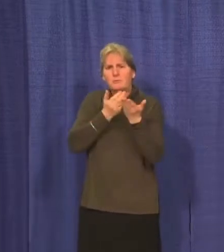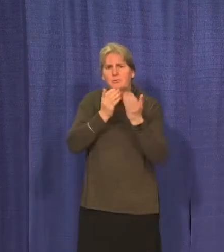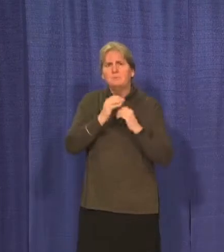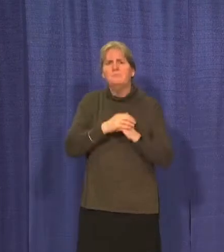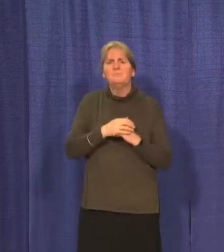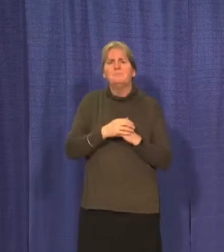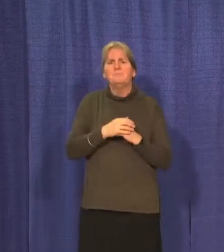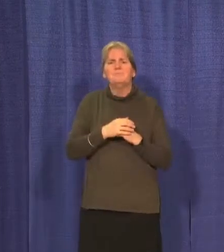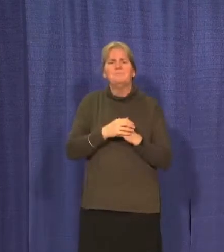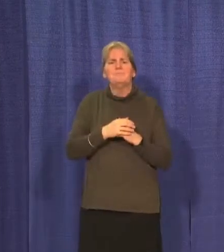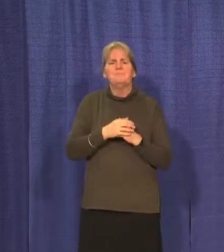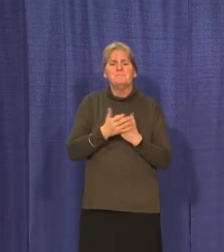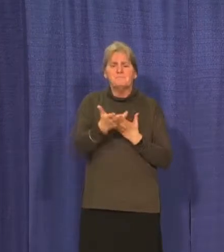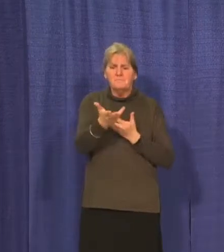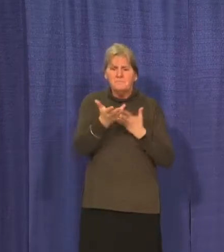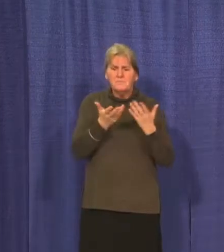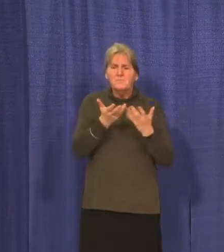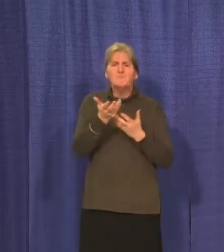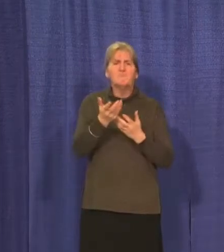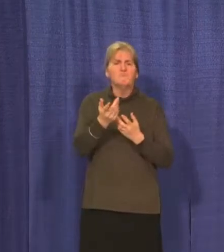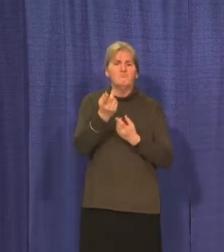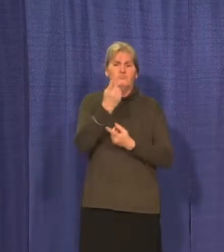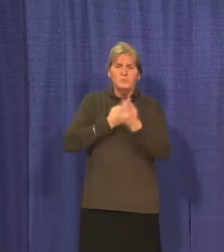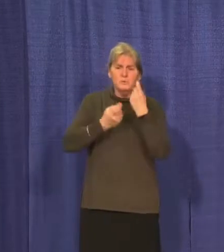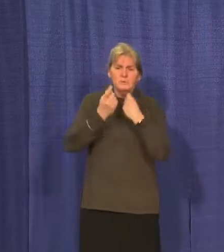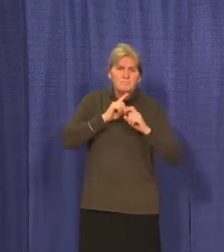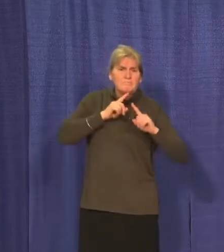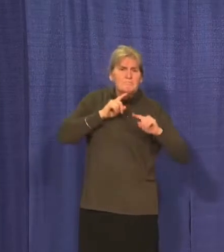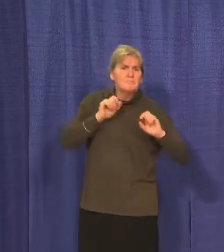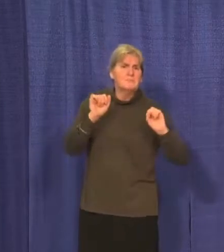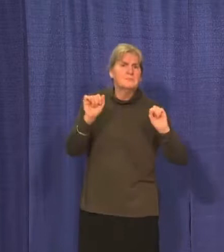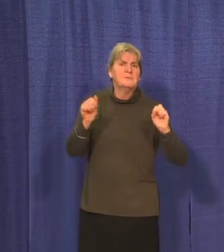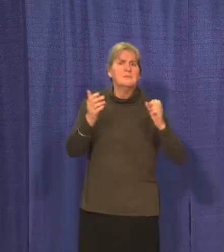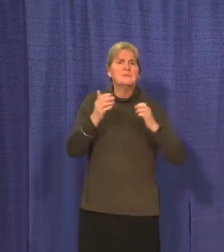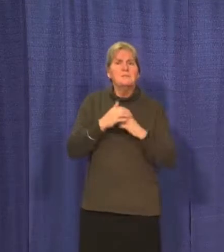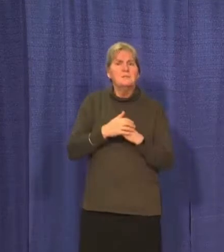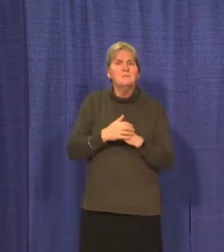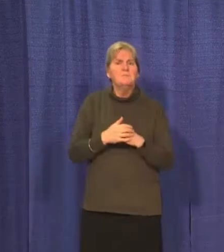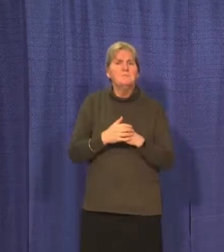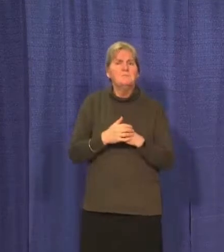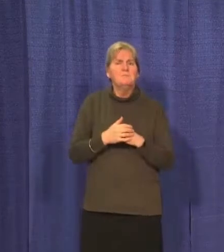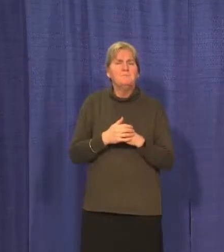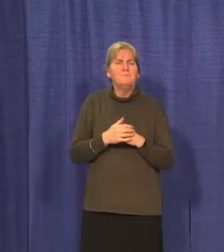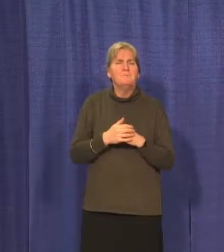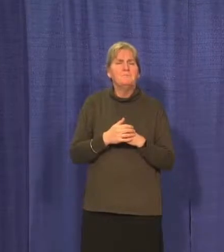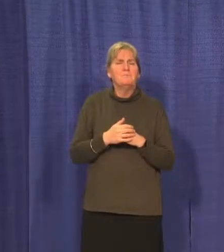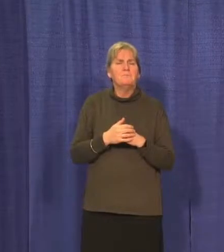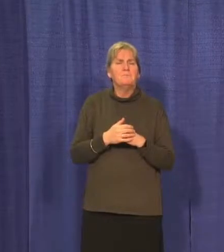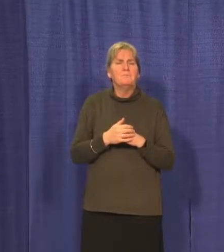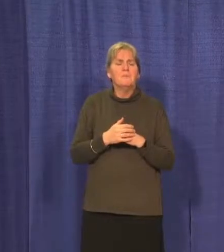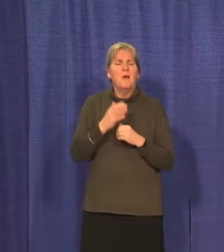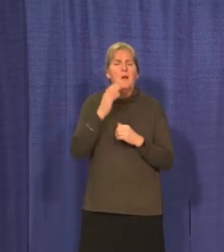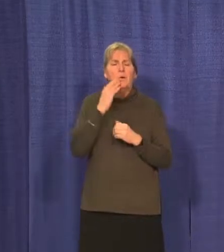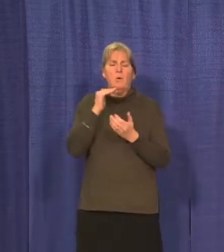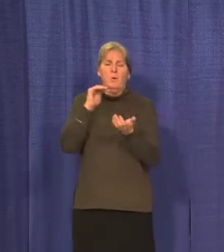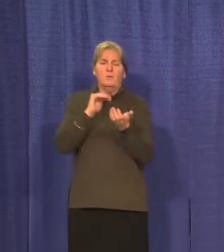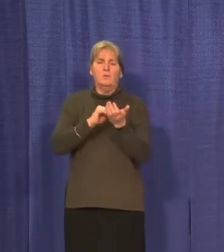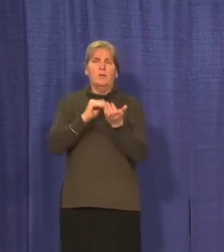information with these individual conversations that we are having. I know the physician community